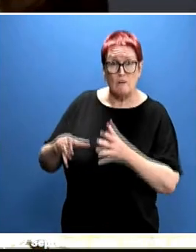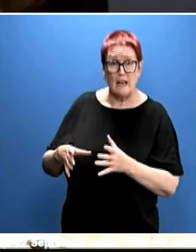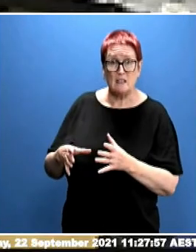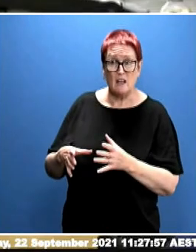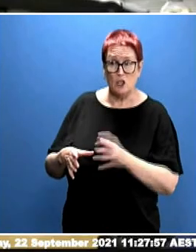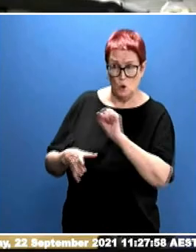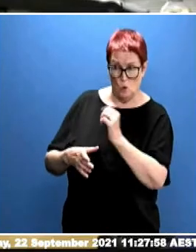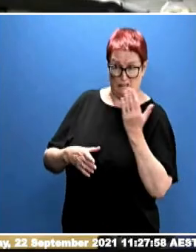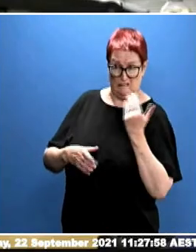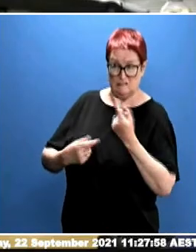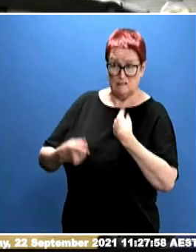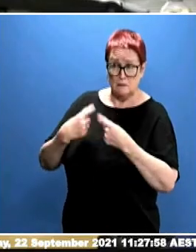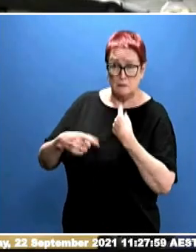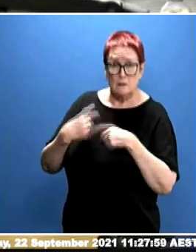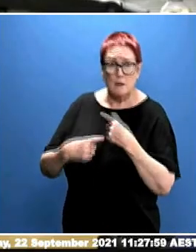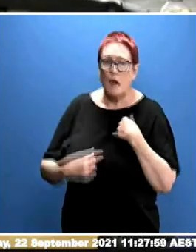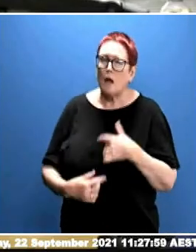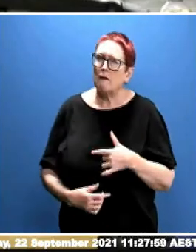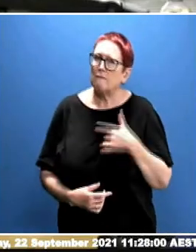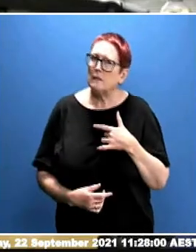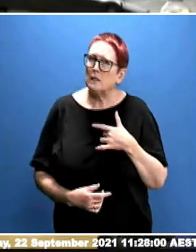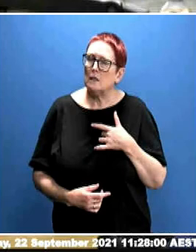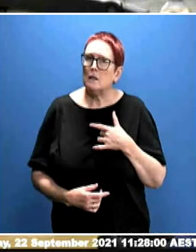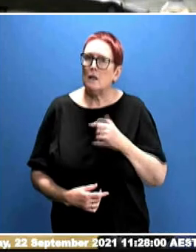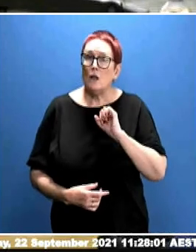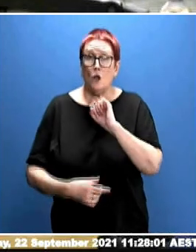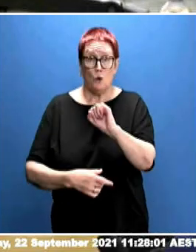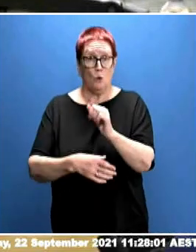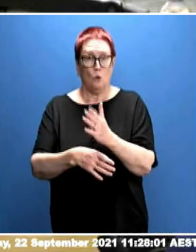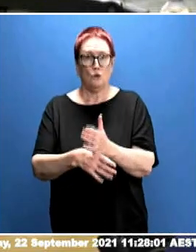and from what you've just said, I take it that in your position,